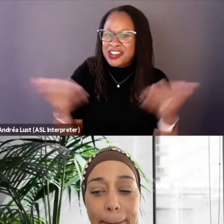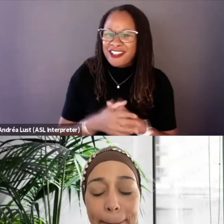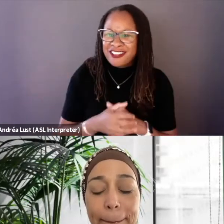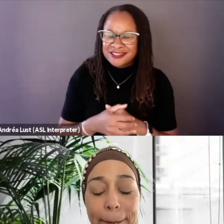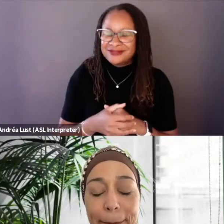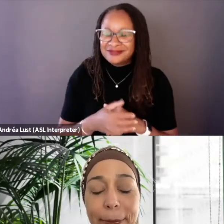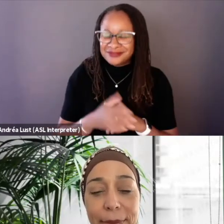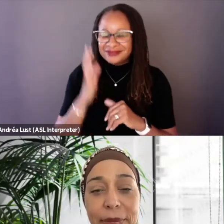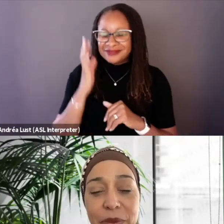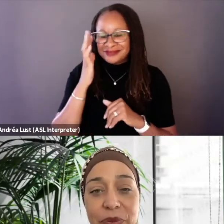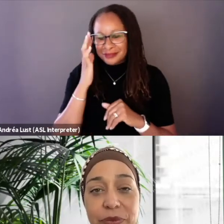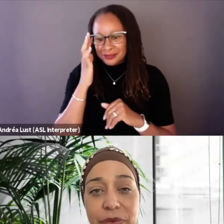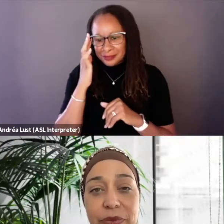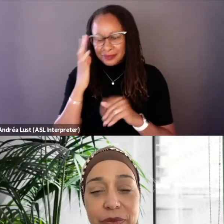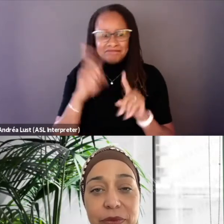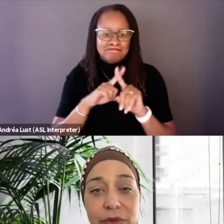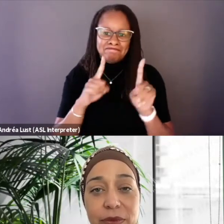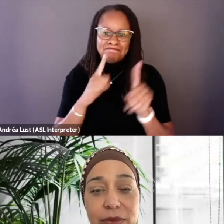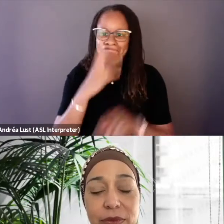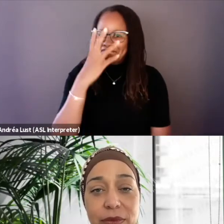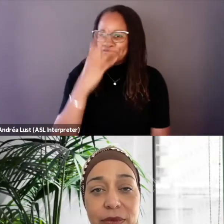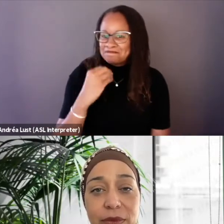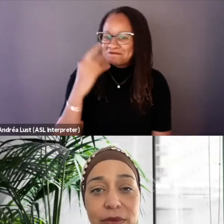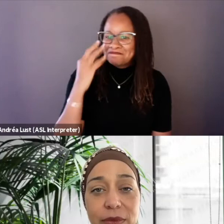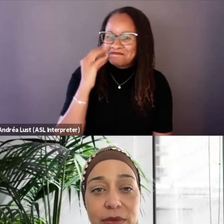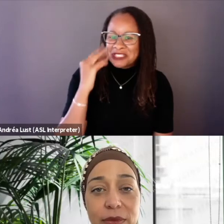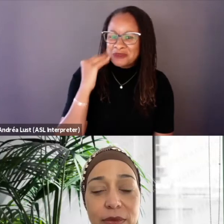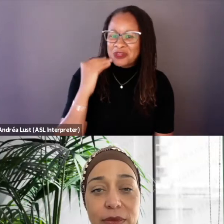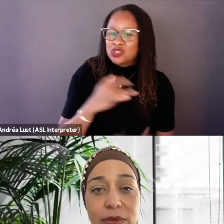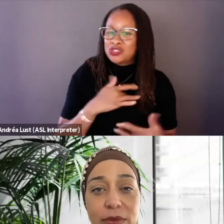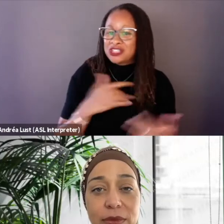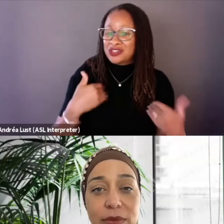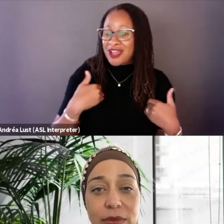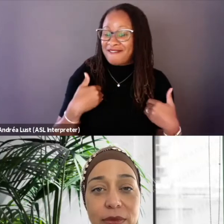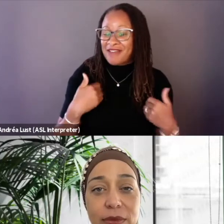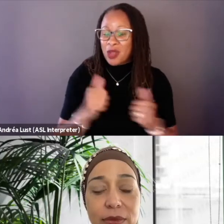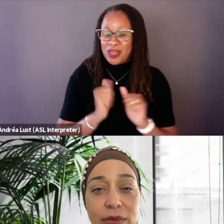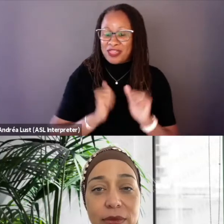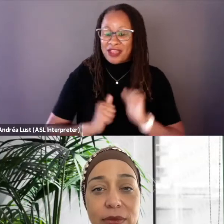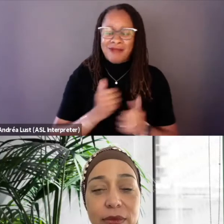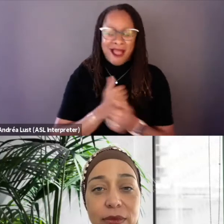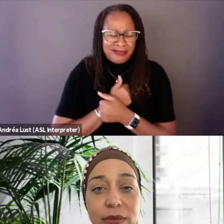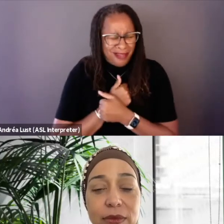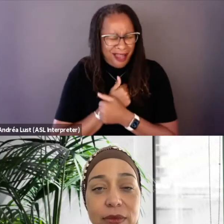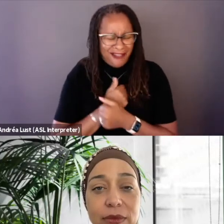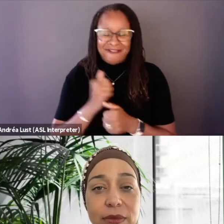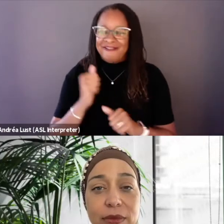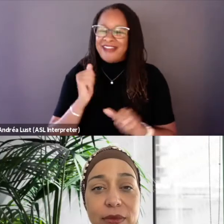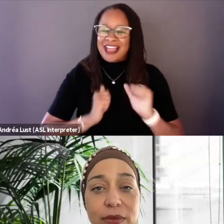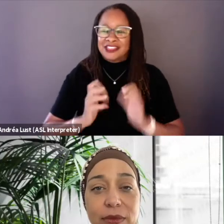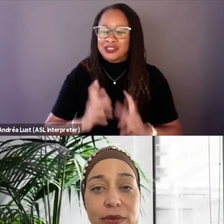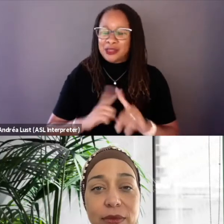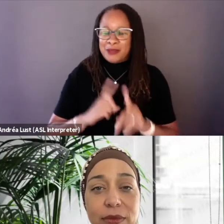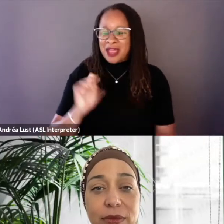And so it's a different experience that you usually have with actors. I love actors to death, but, you know, the sets are just, it's just a different thing.